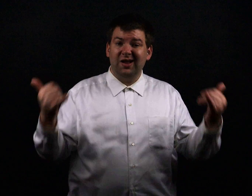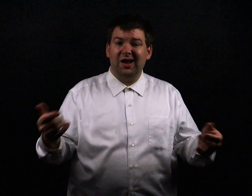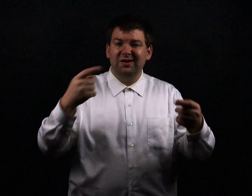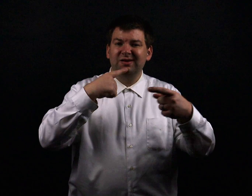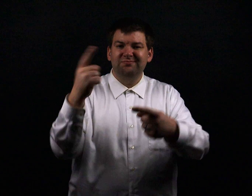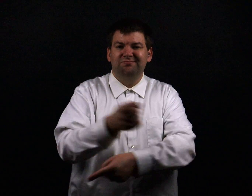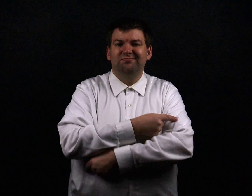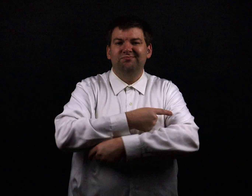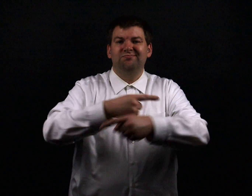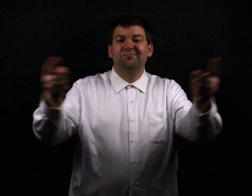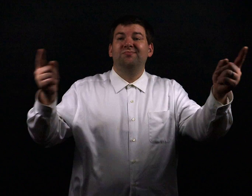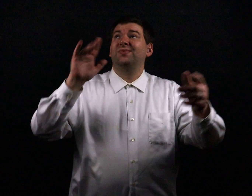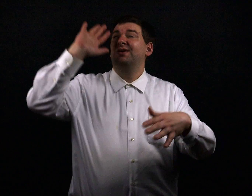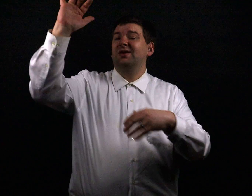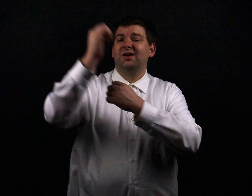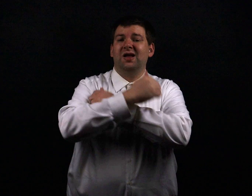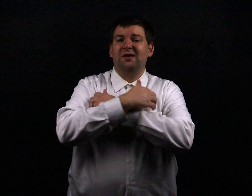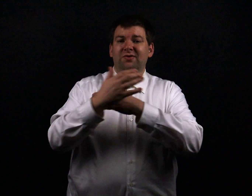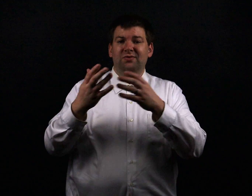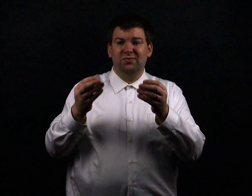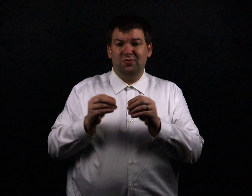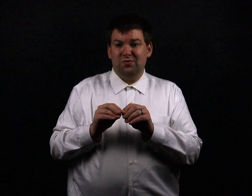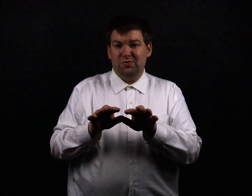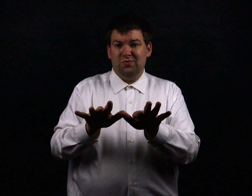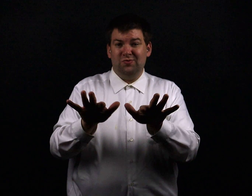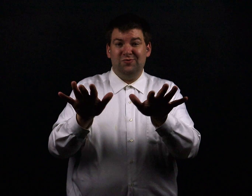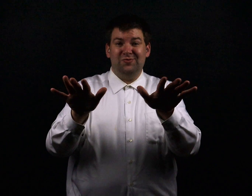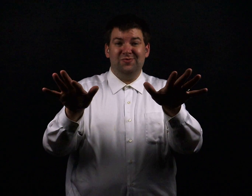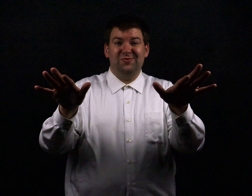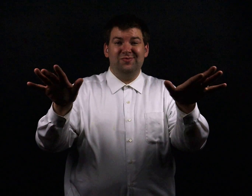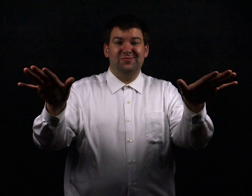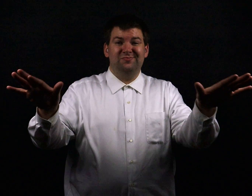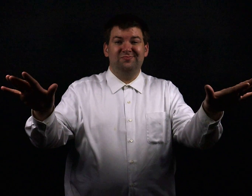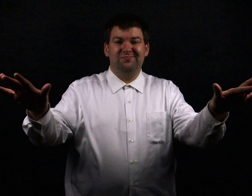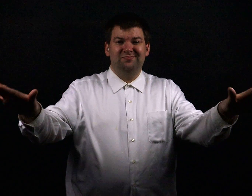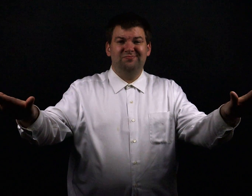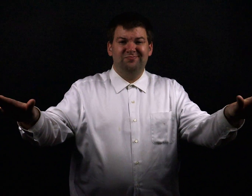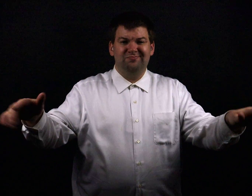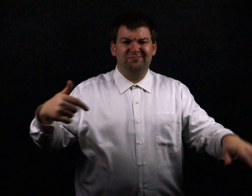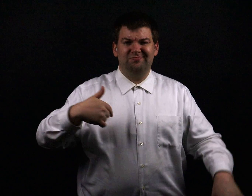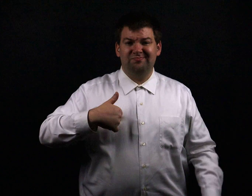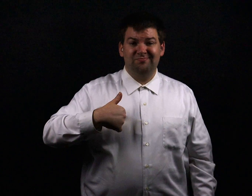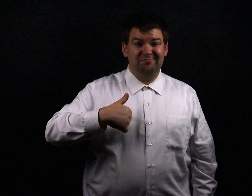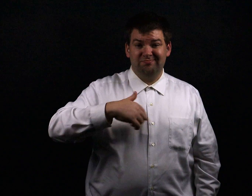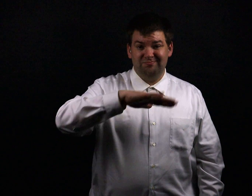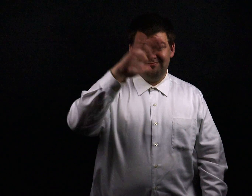and now I can tell about his love though